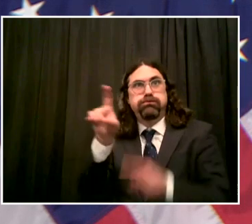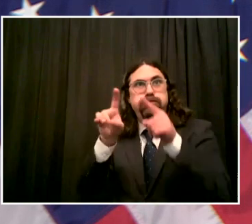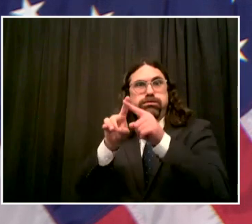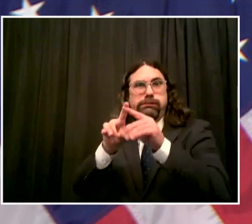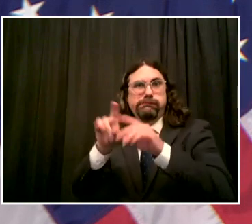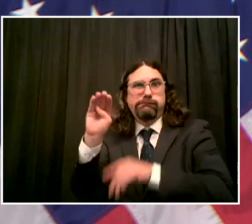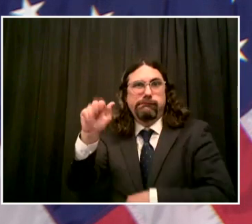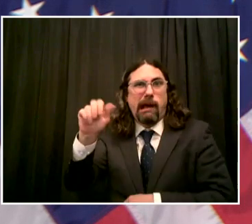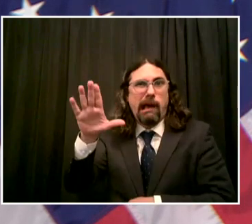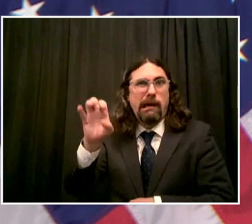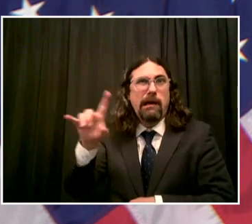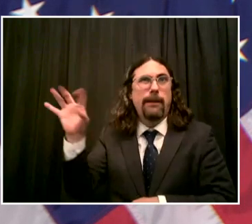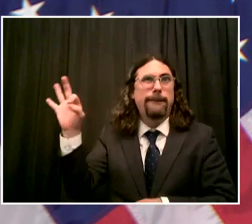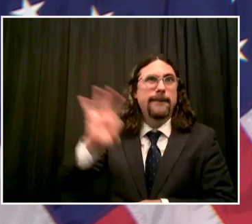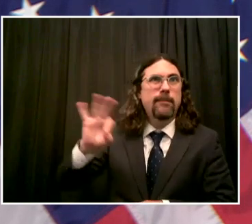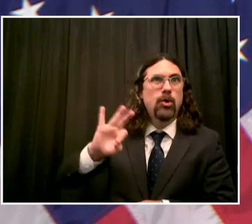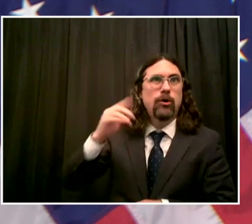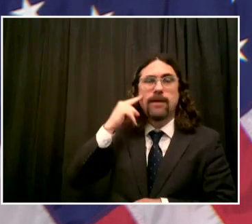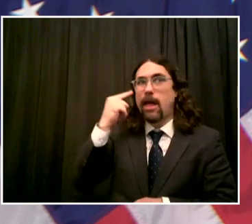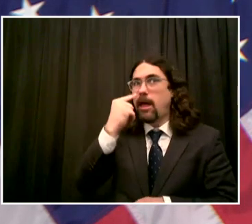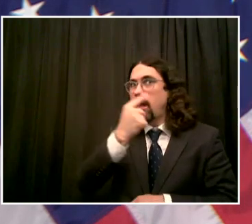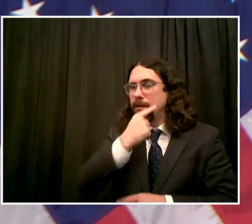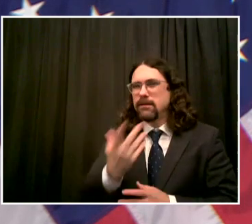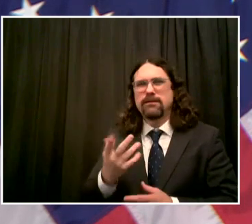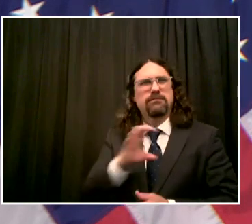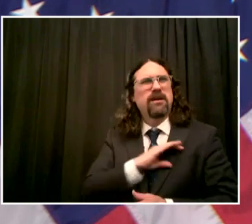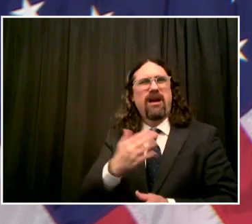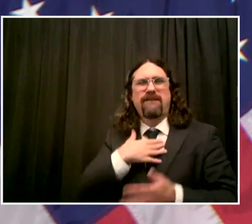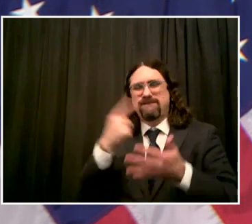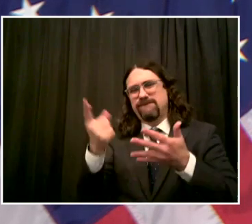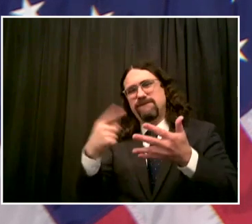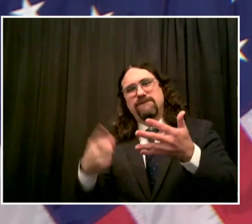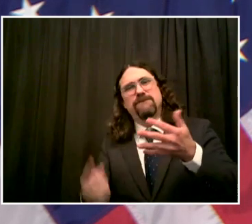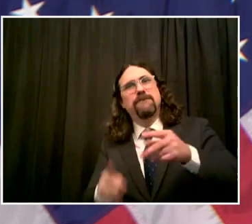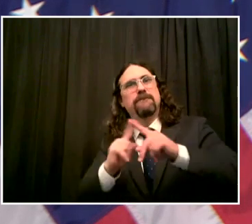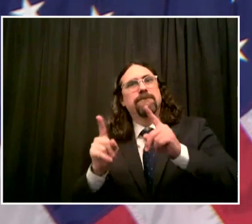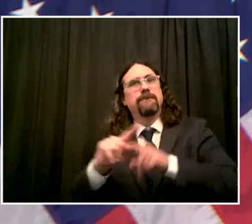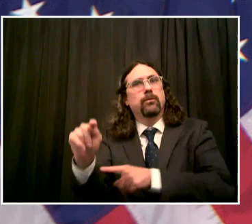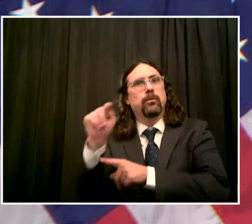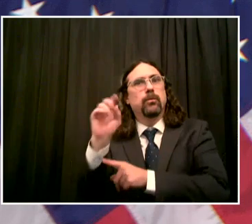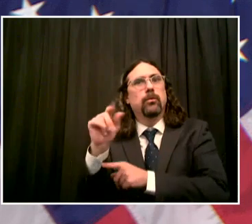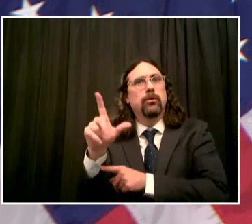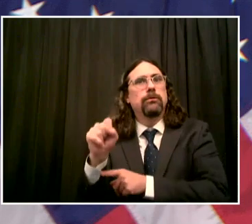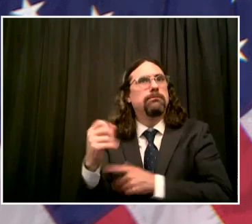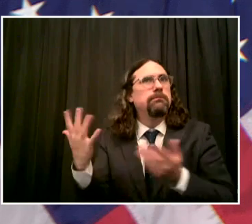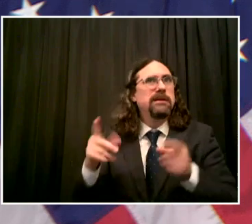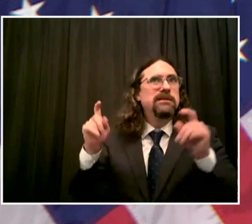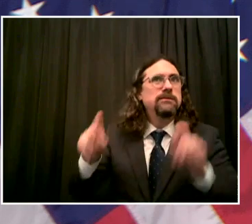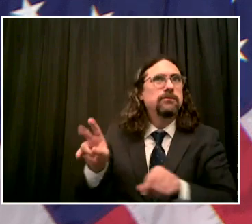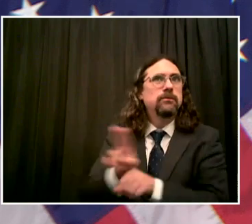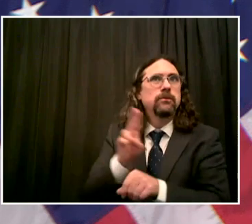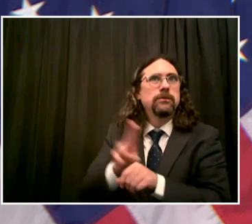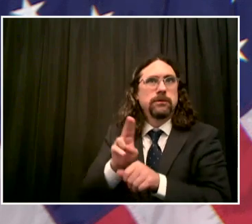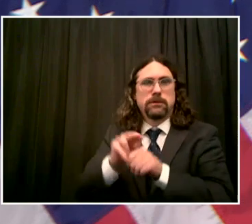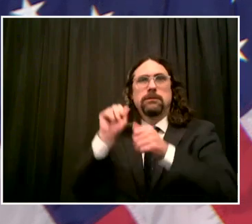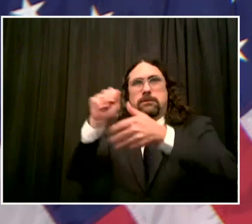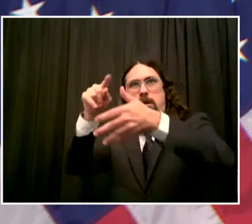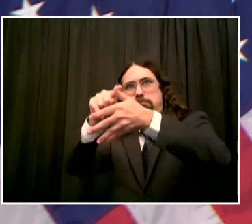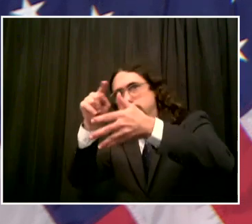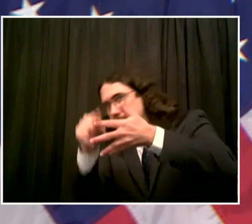'WEHVE AA D DIFFICULT FIVE DAYS. IN THE MIDDLE OF A PANDEMIC AND